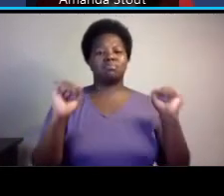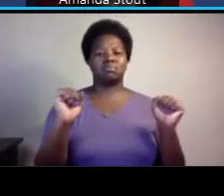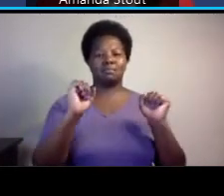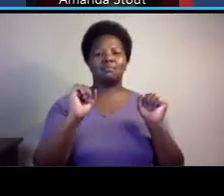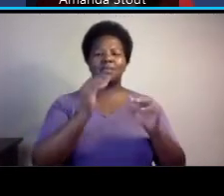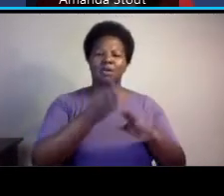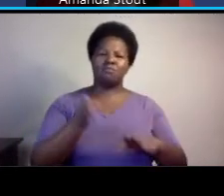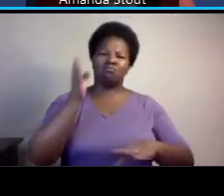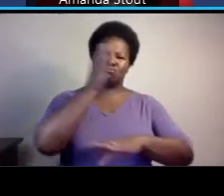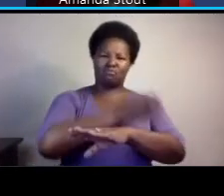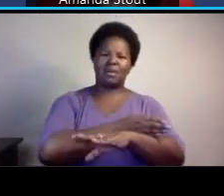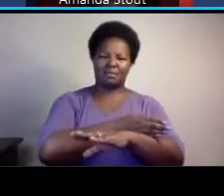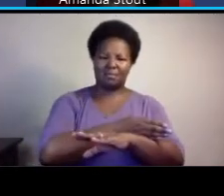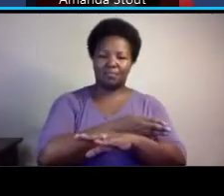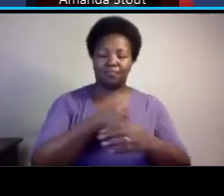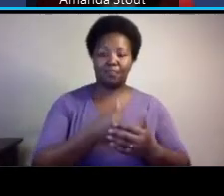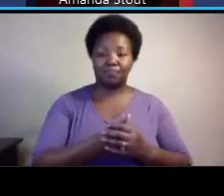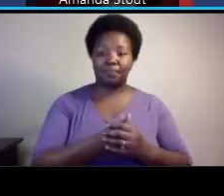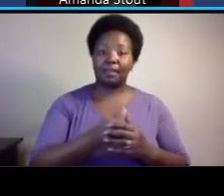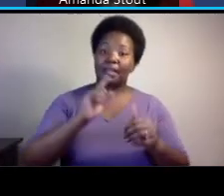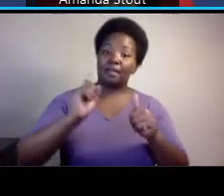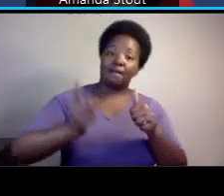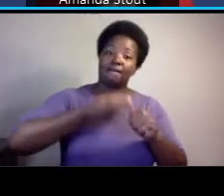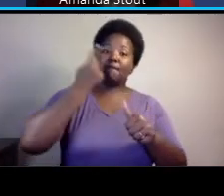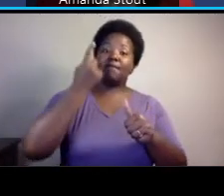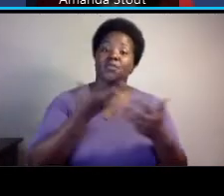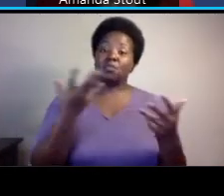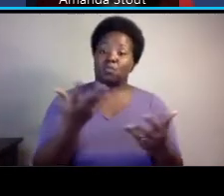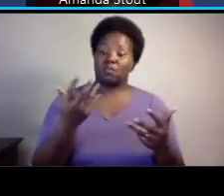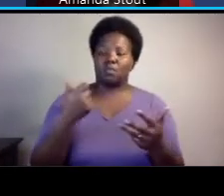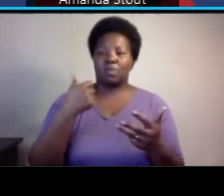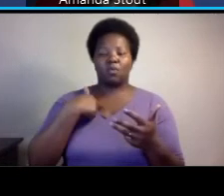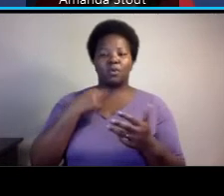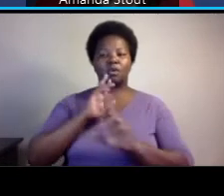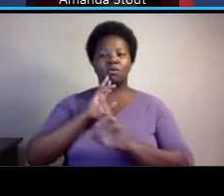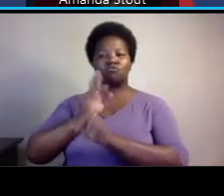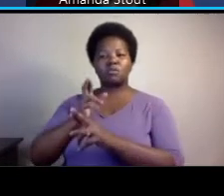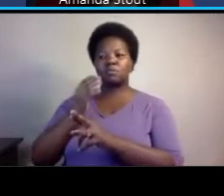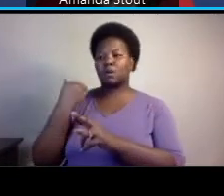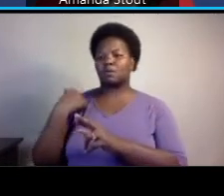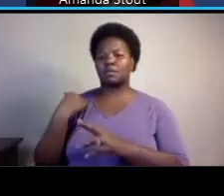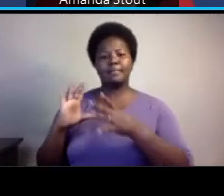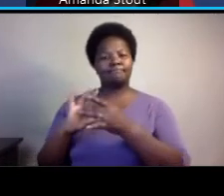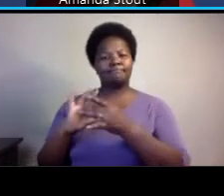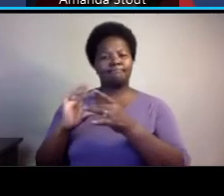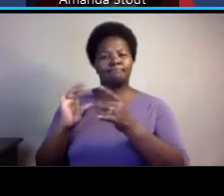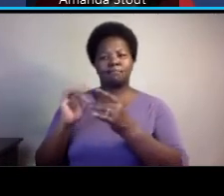of those uh and this was in response to a lot of the the comments and discussion at our 65